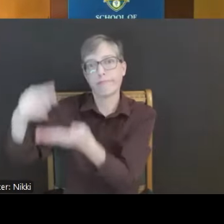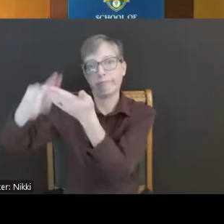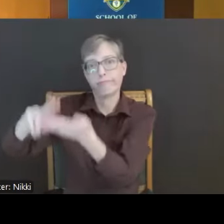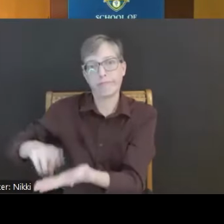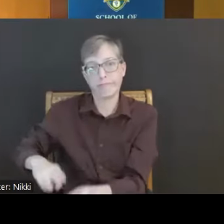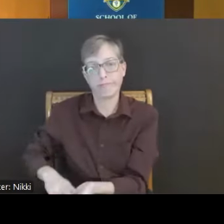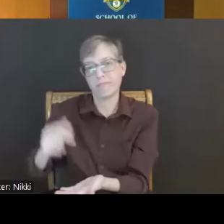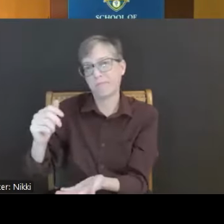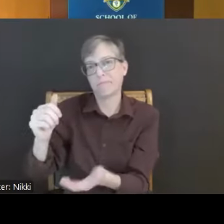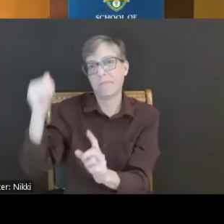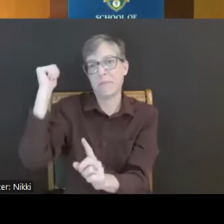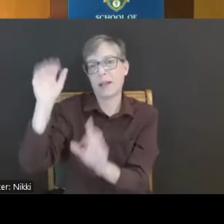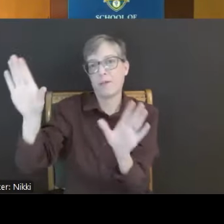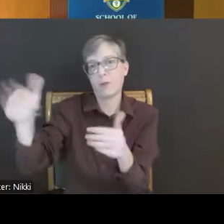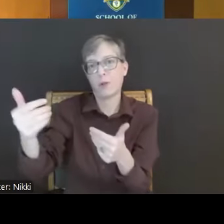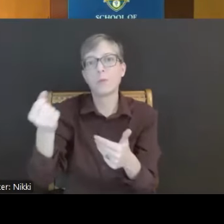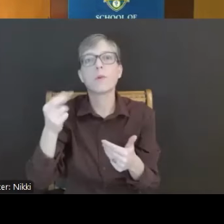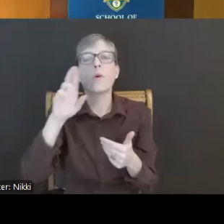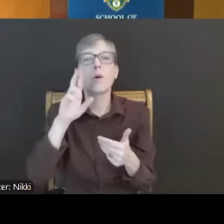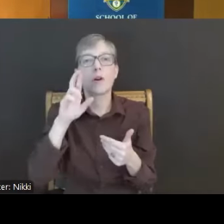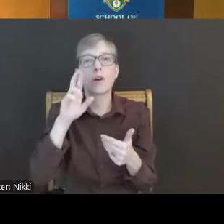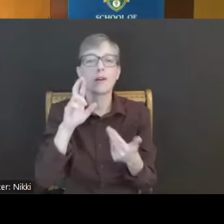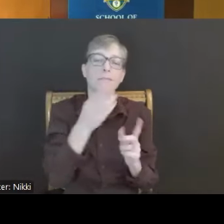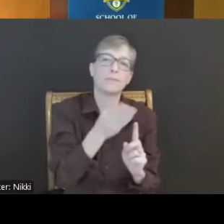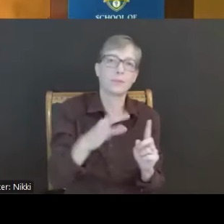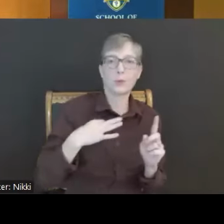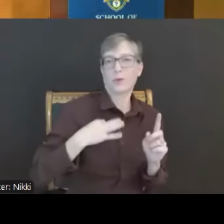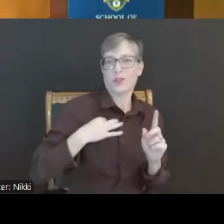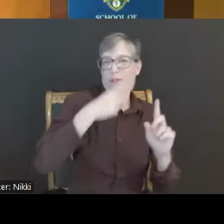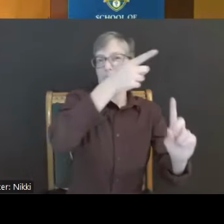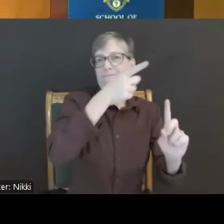with the blue shirt for those of you that are in person we ask that you just jot your names down